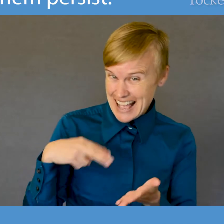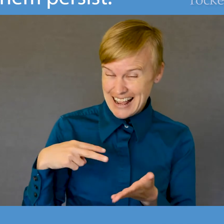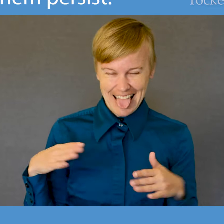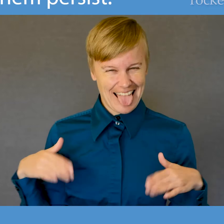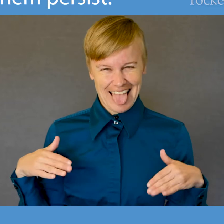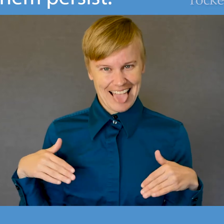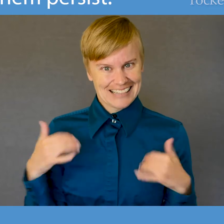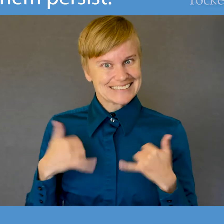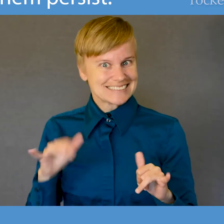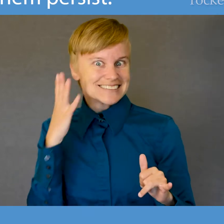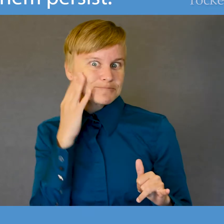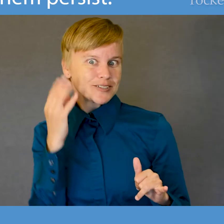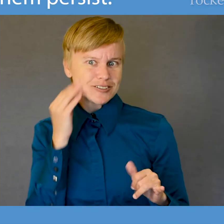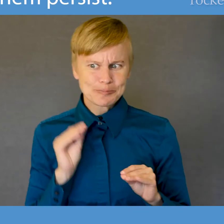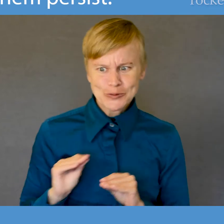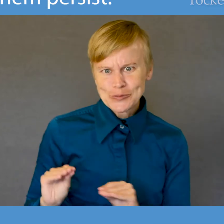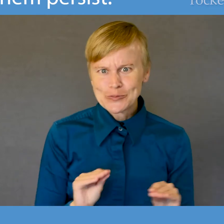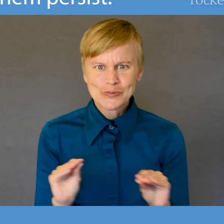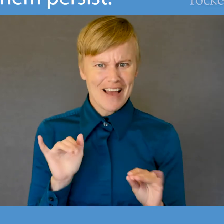taking a larger step or doing this dance move —